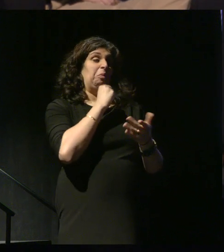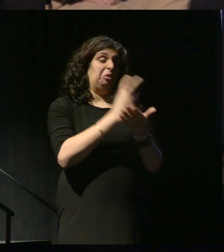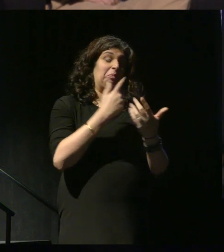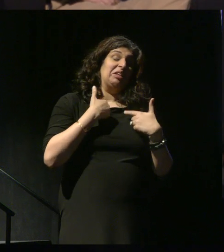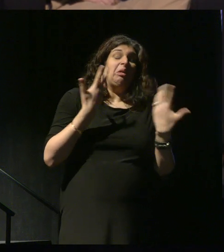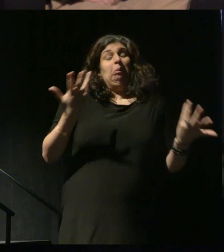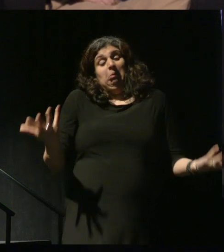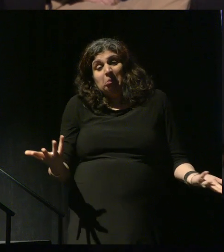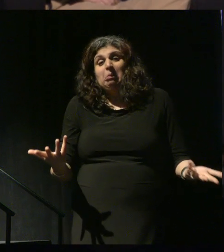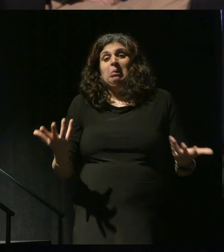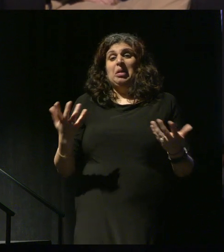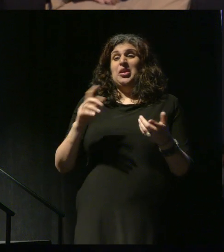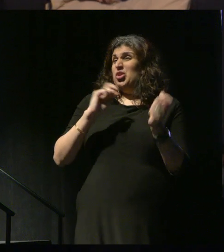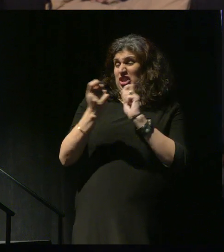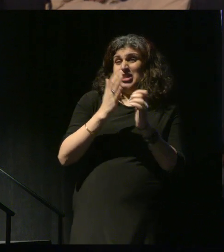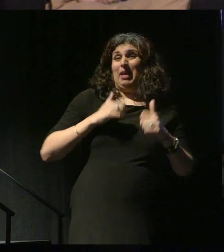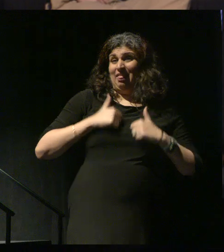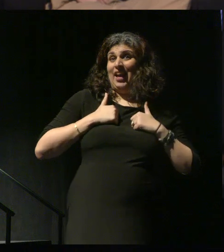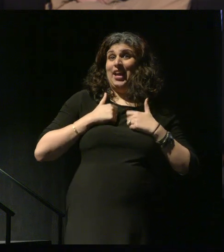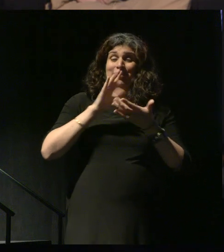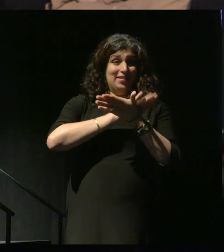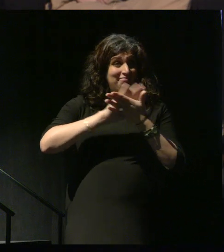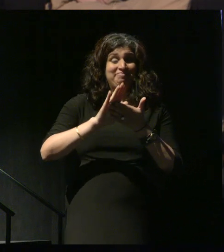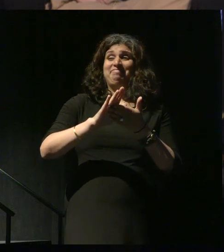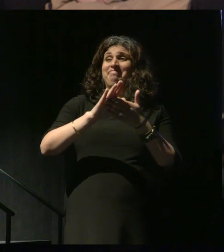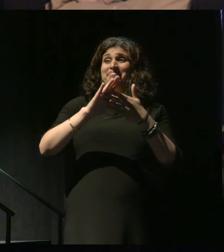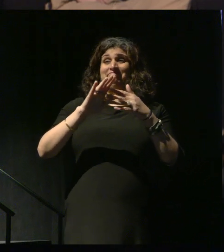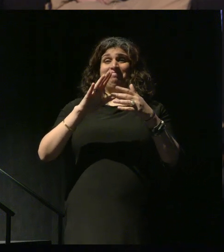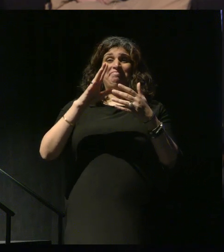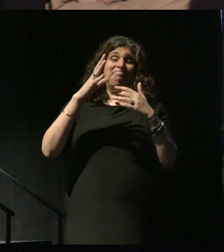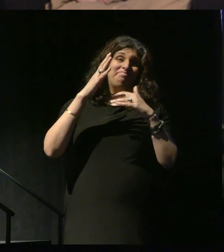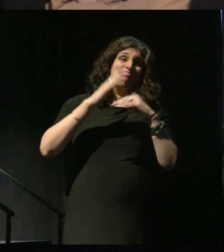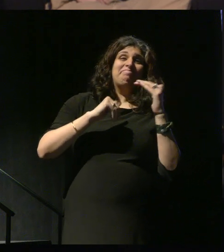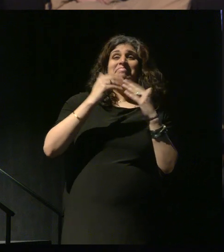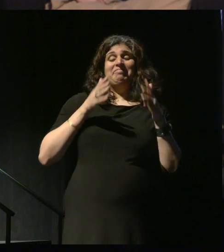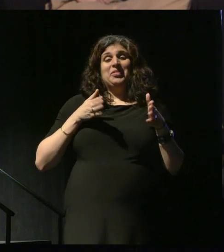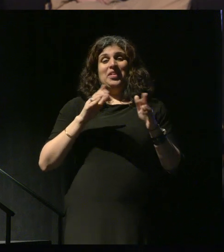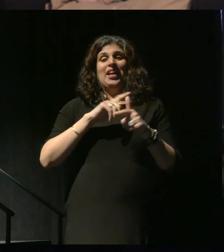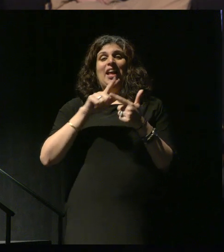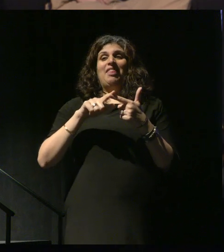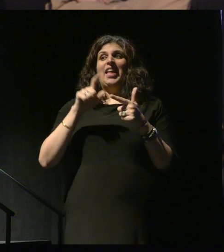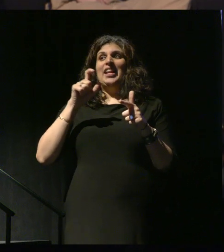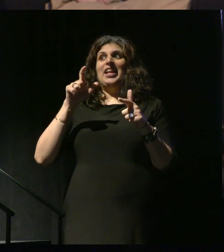like changed my life in a very concrete way. And then he like abruptly vanished,